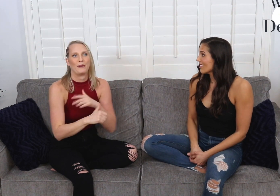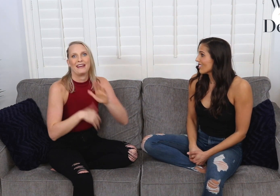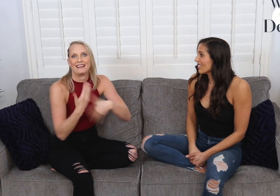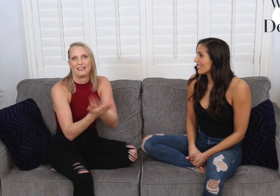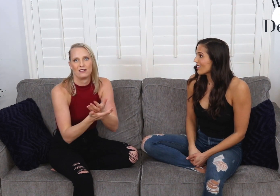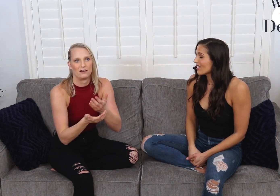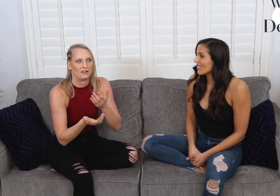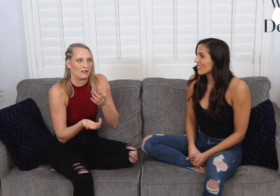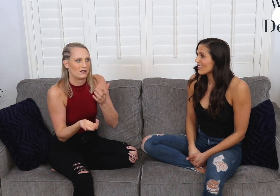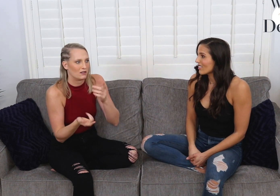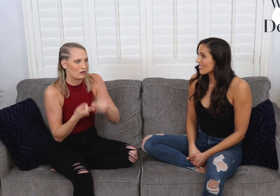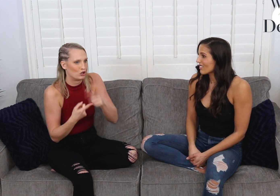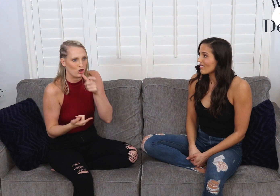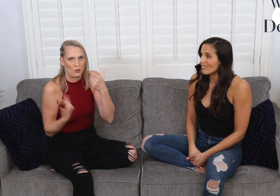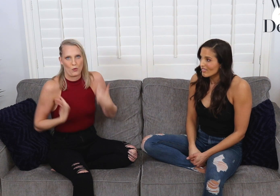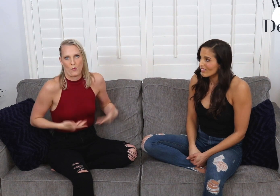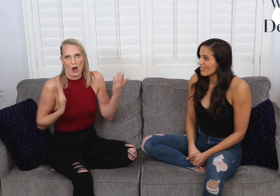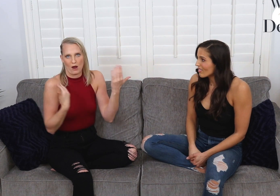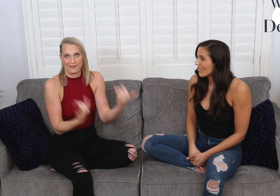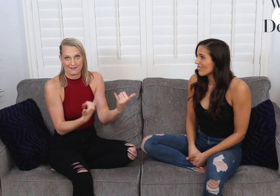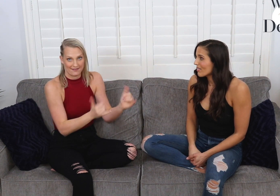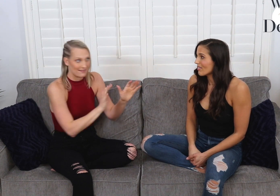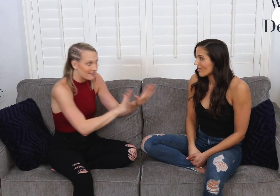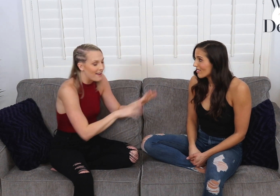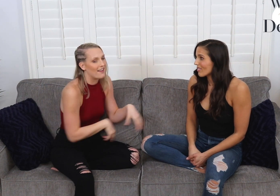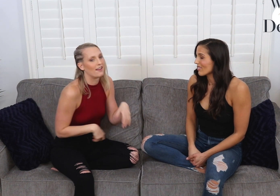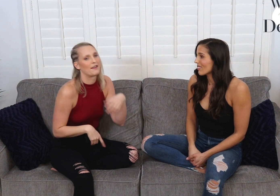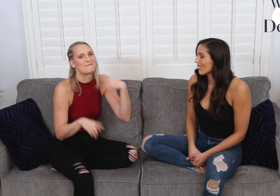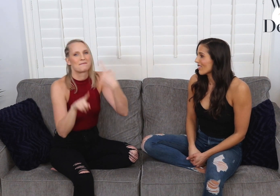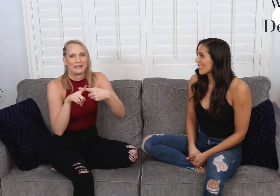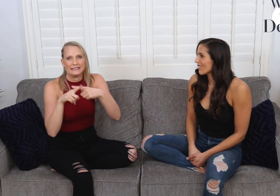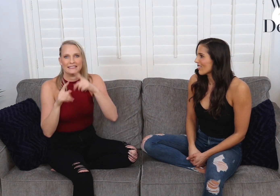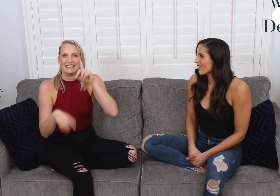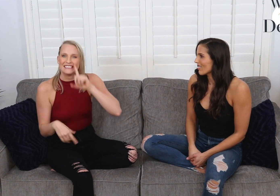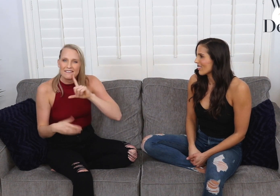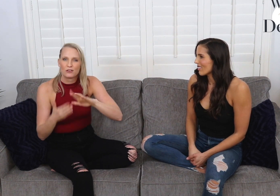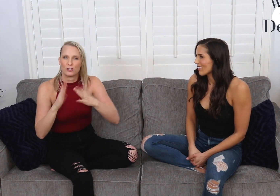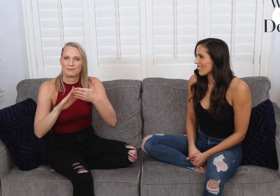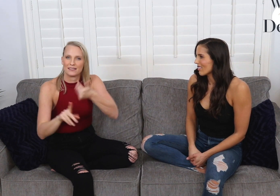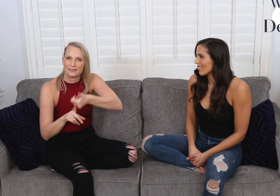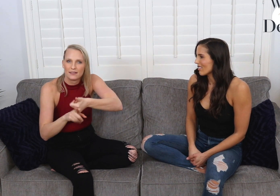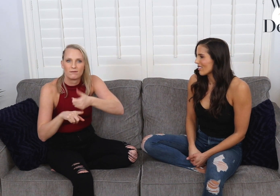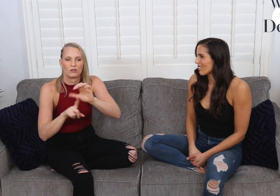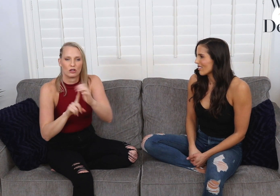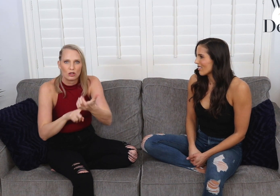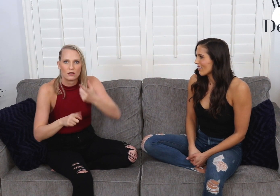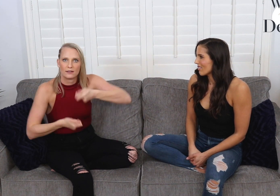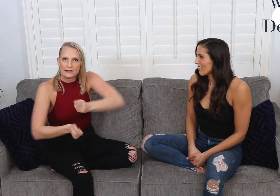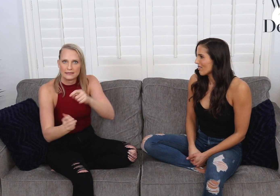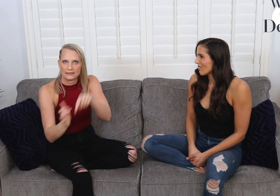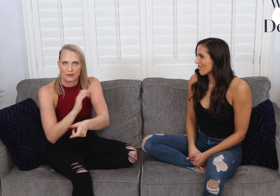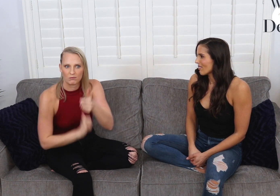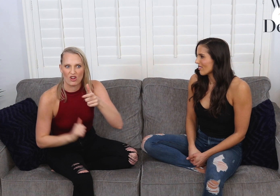Identity, yeah! And we can see how we got to who we are today. Plus, we will dive into the Deaf community and hopefully learn